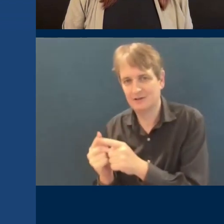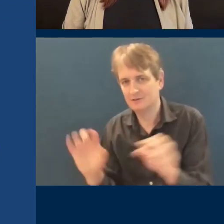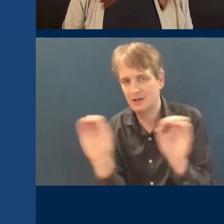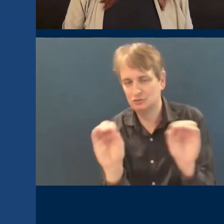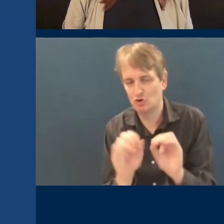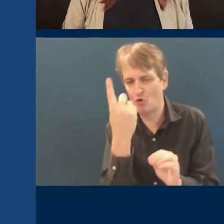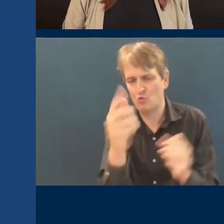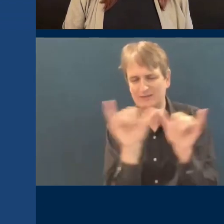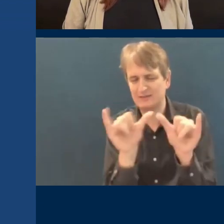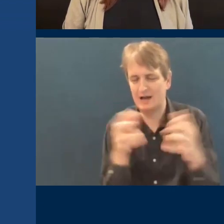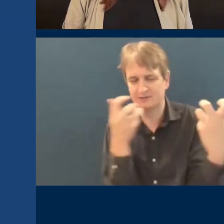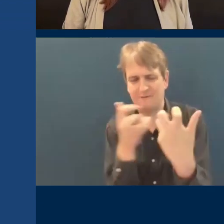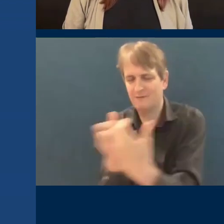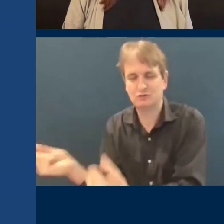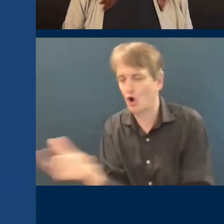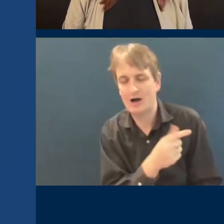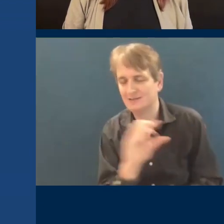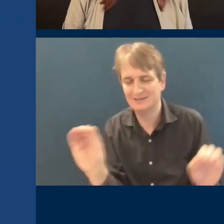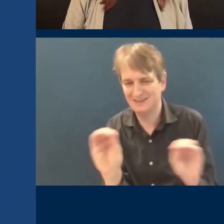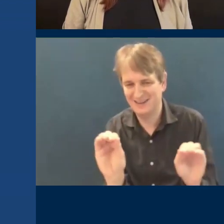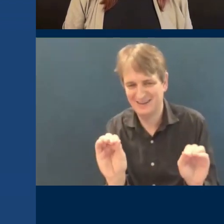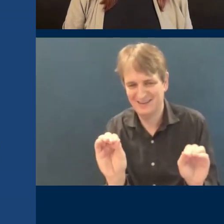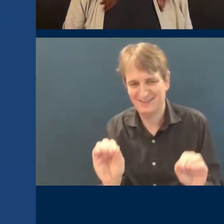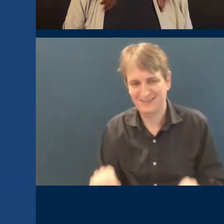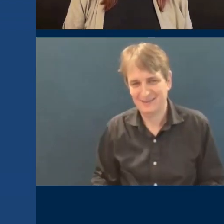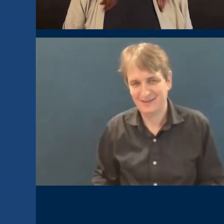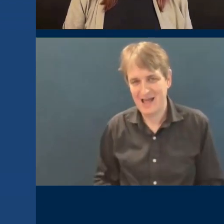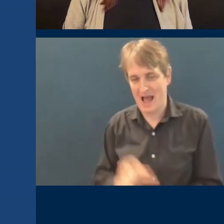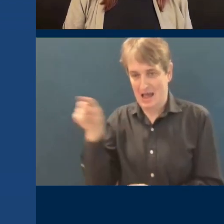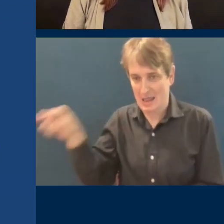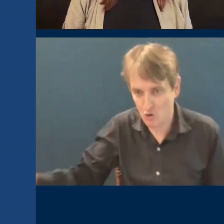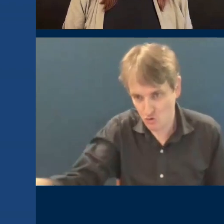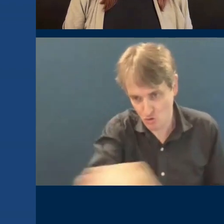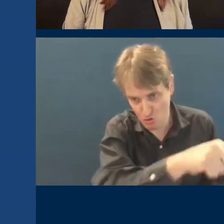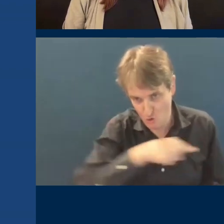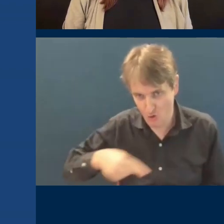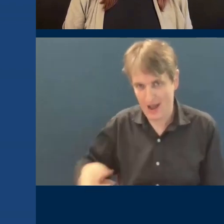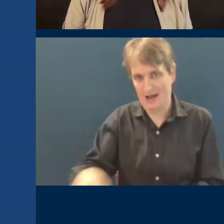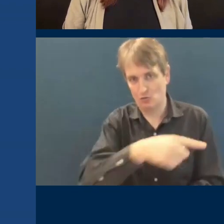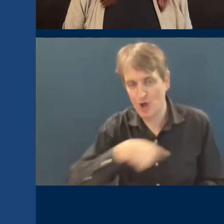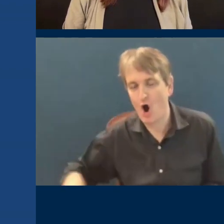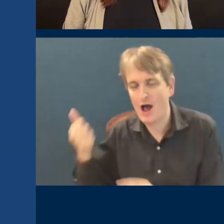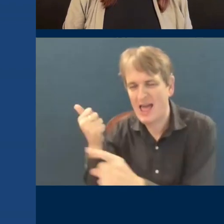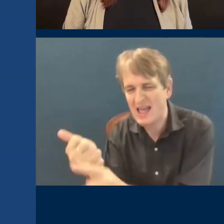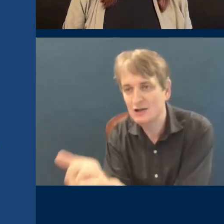and that everybody is different. There is no one size that fits all. So all of you,